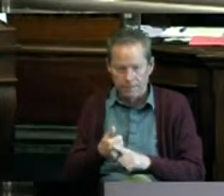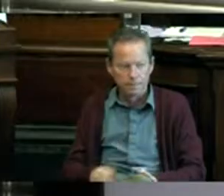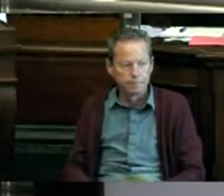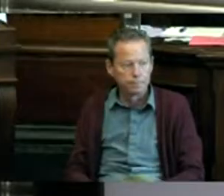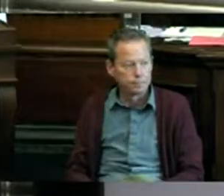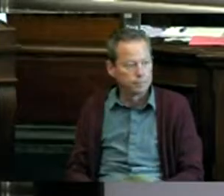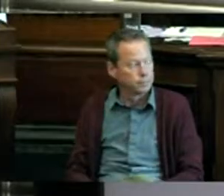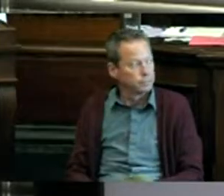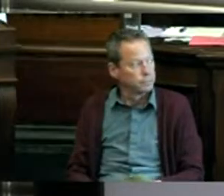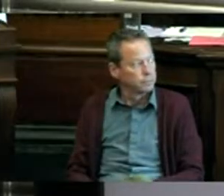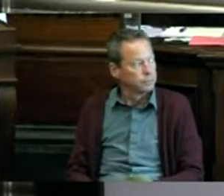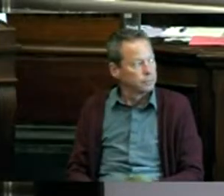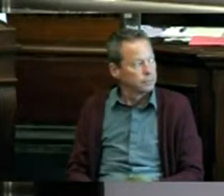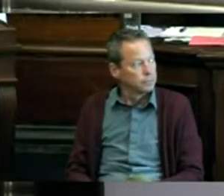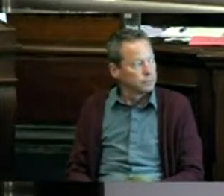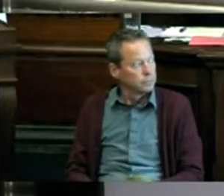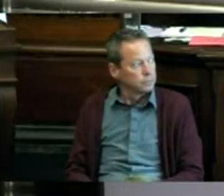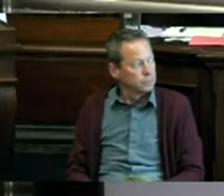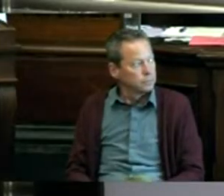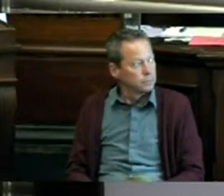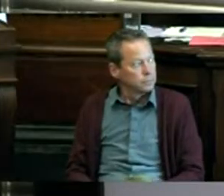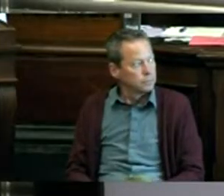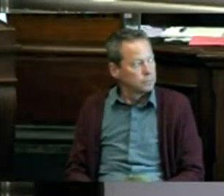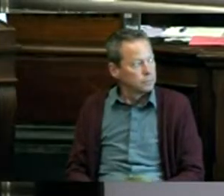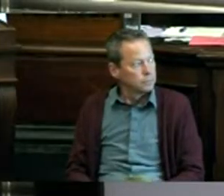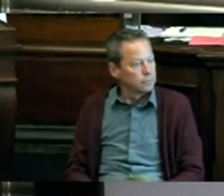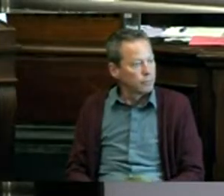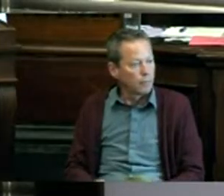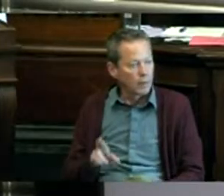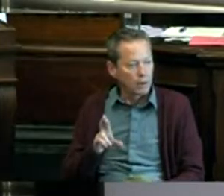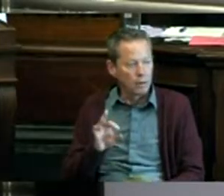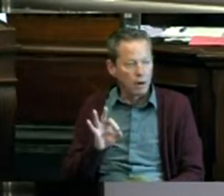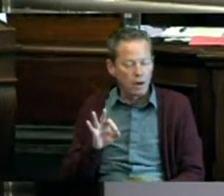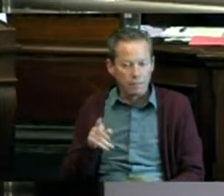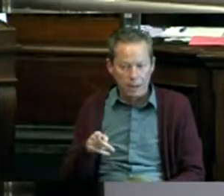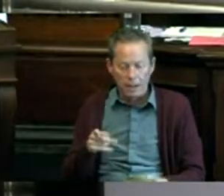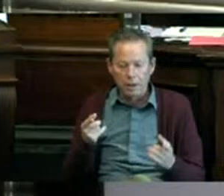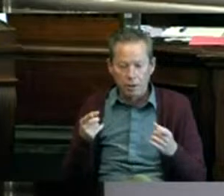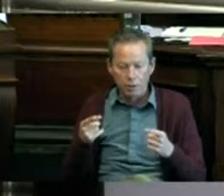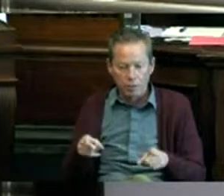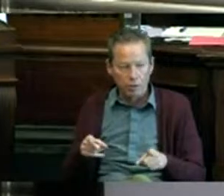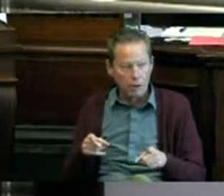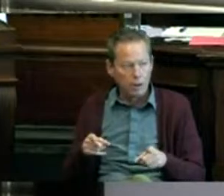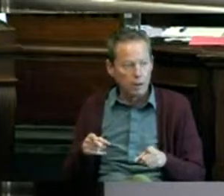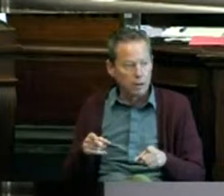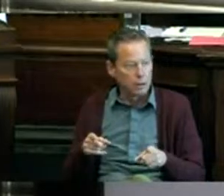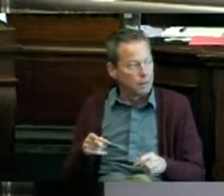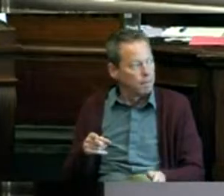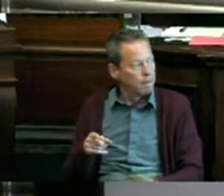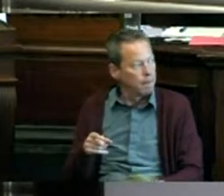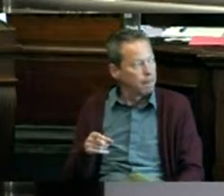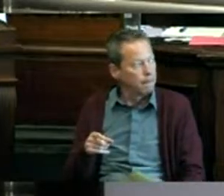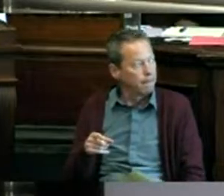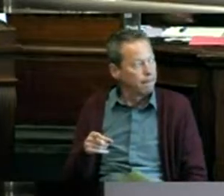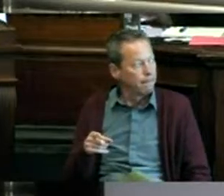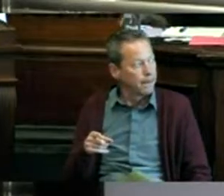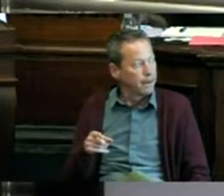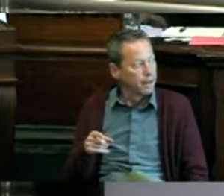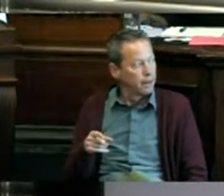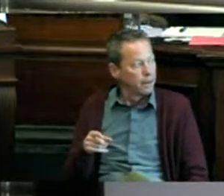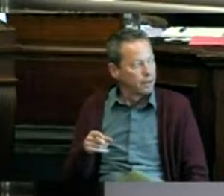aspect of the budget and the